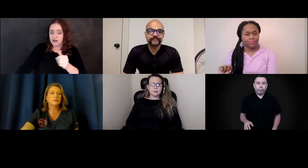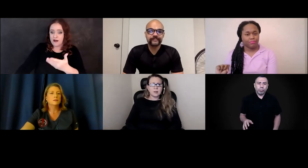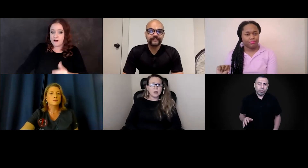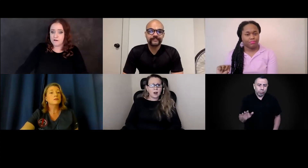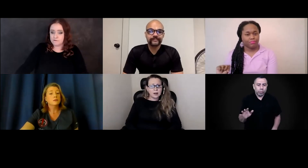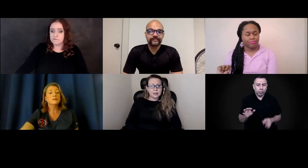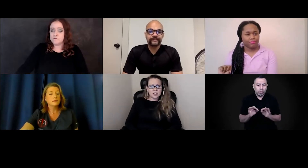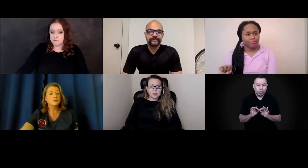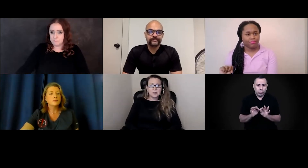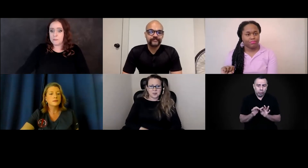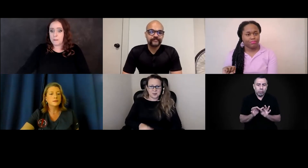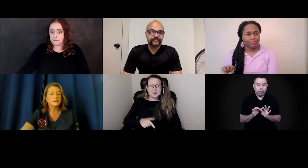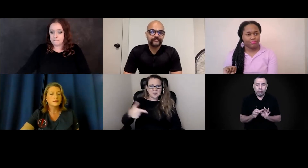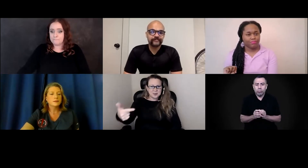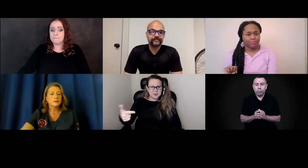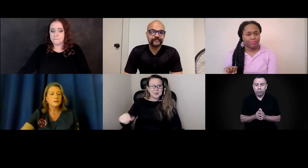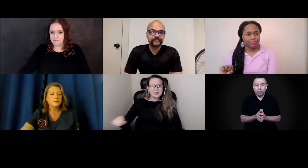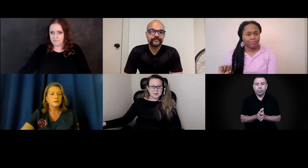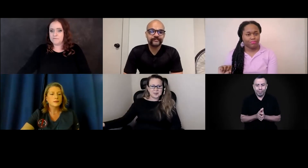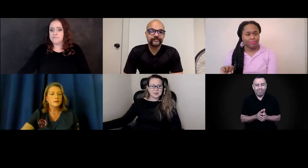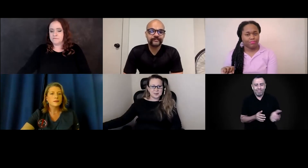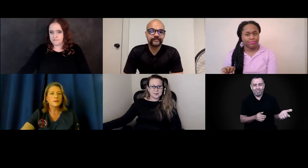All right, Alicia.